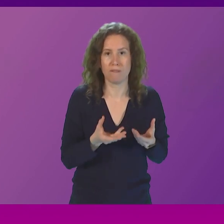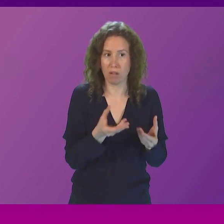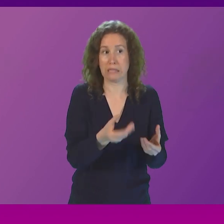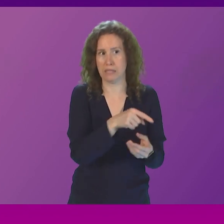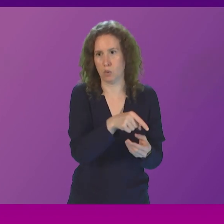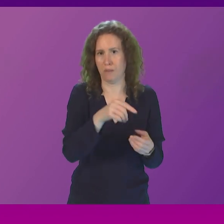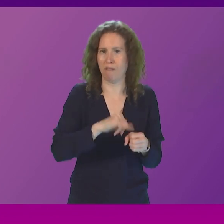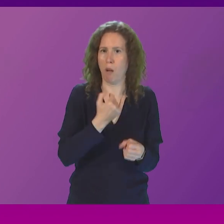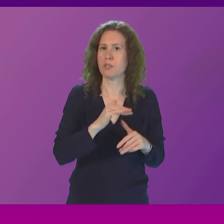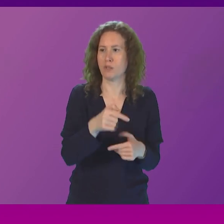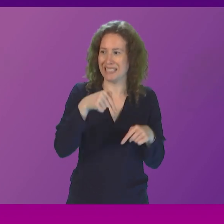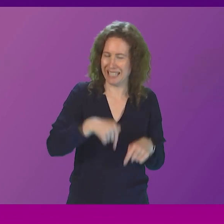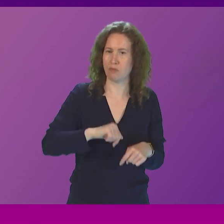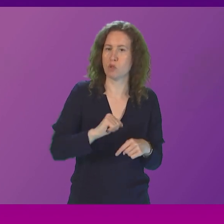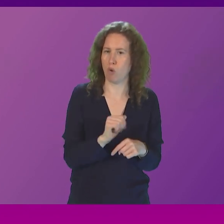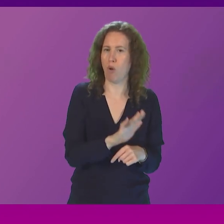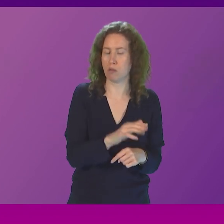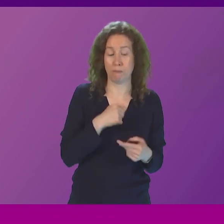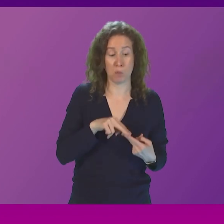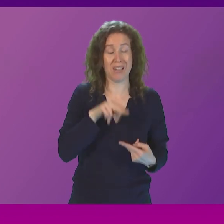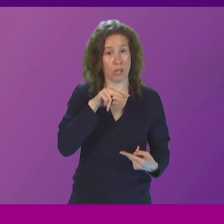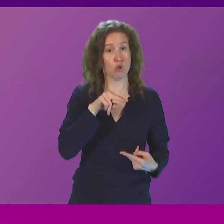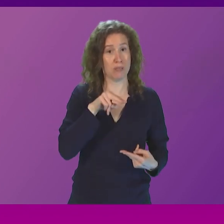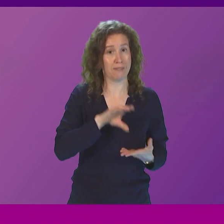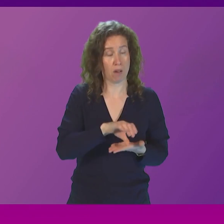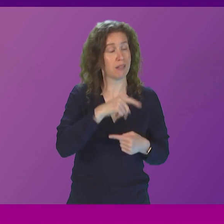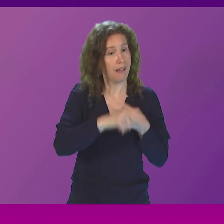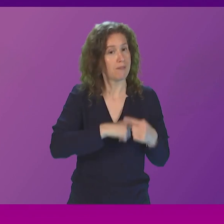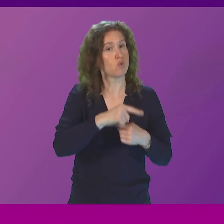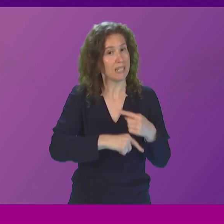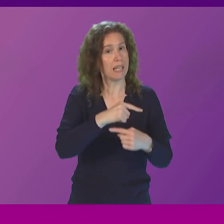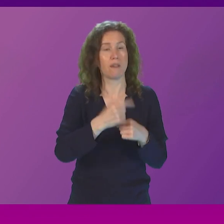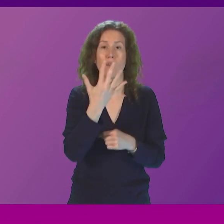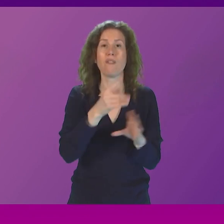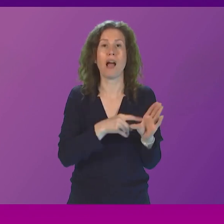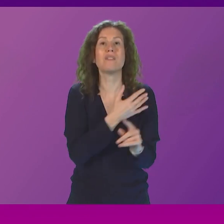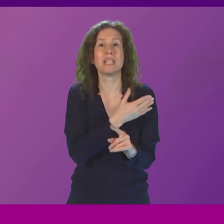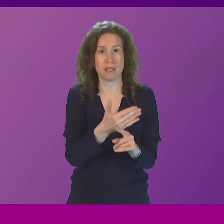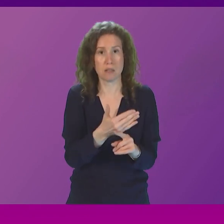here in Scotland. We have increased funding for community pharmacy services year on year for the past five years.